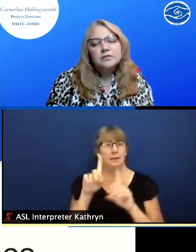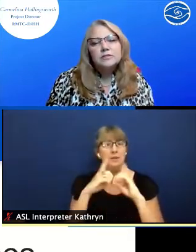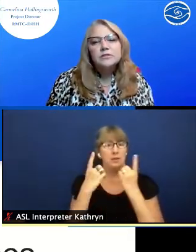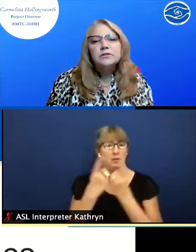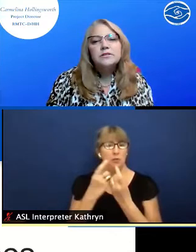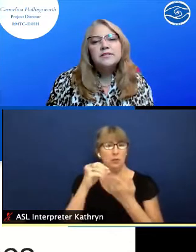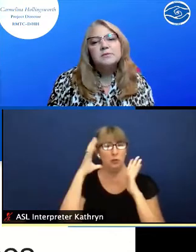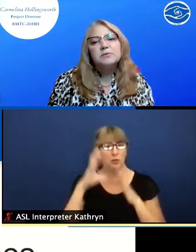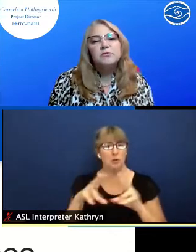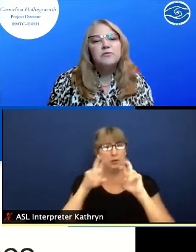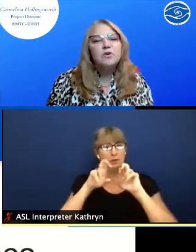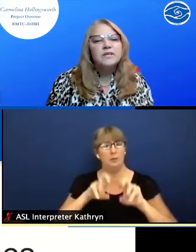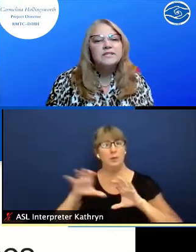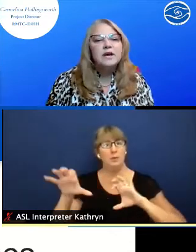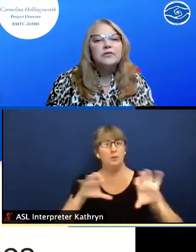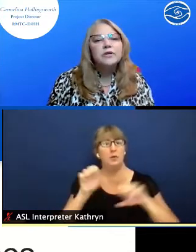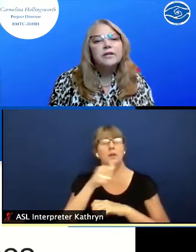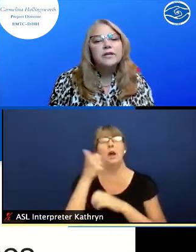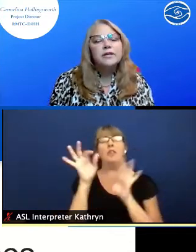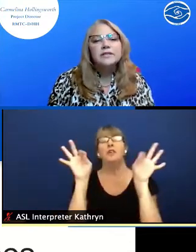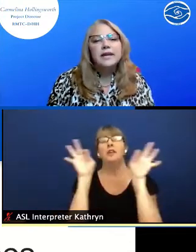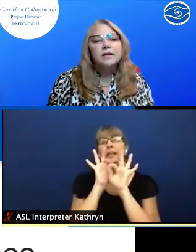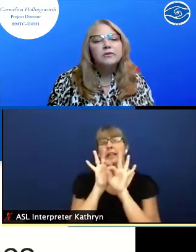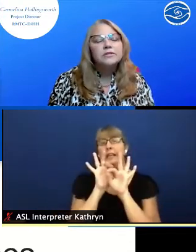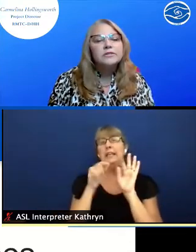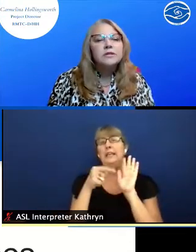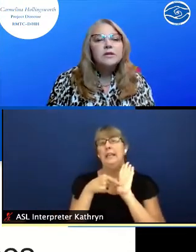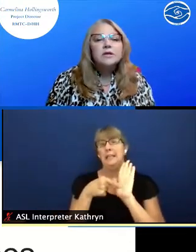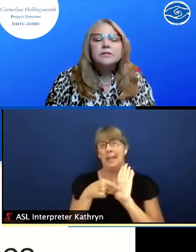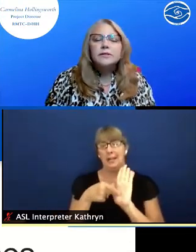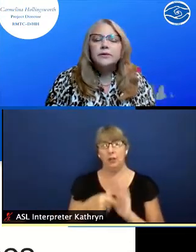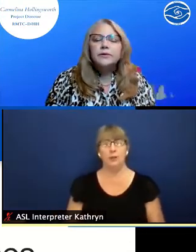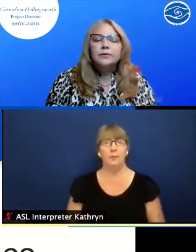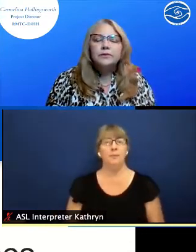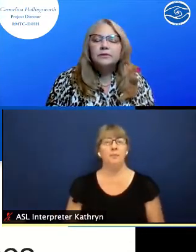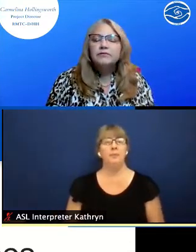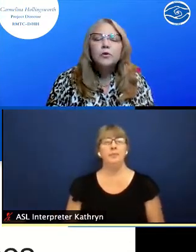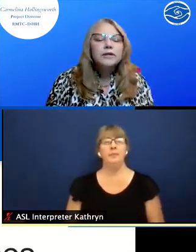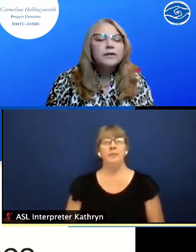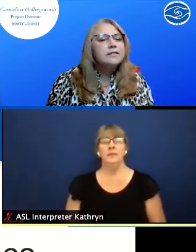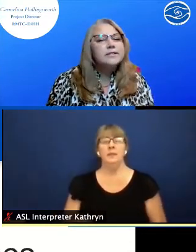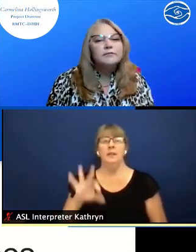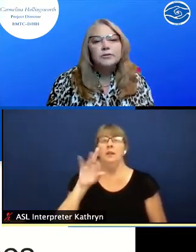Student Assessment performance and other key indicators? So, Florida is a diverse